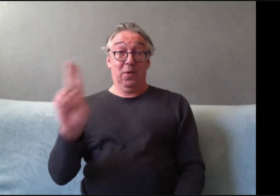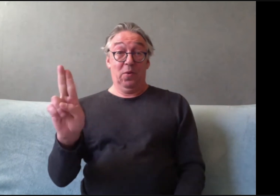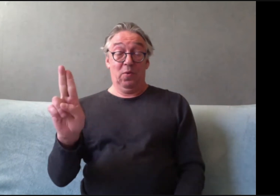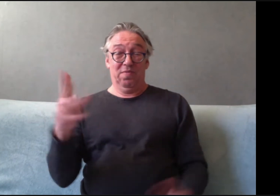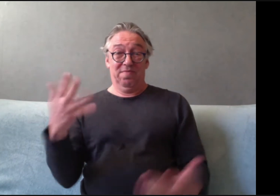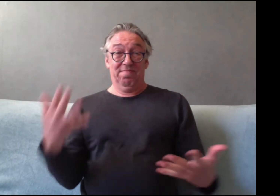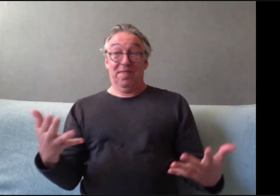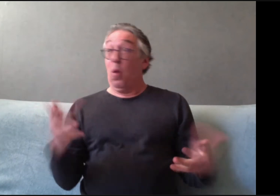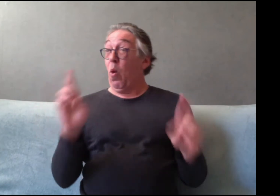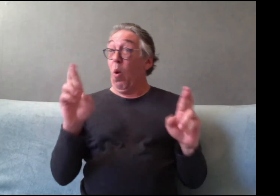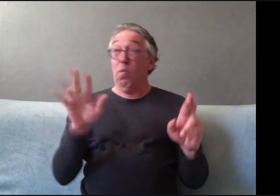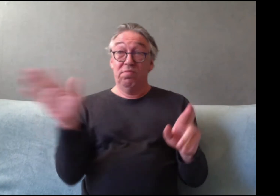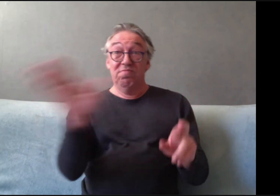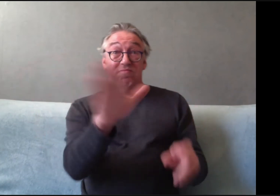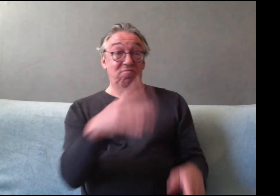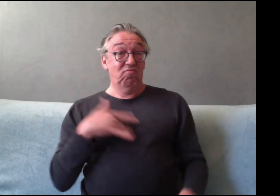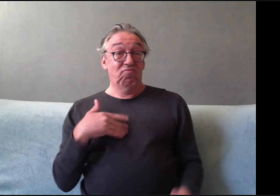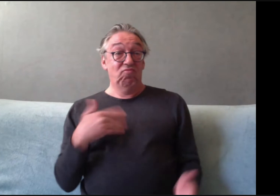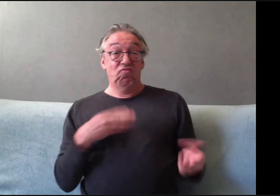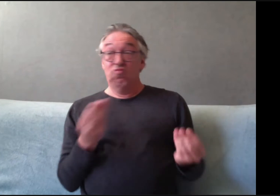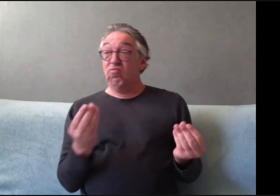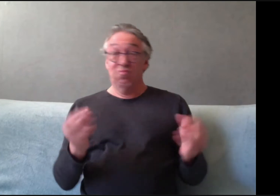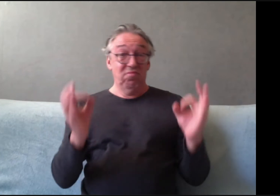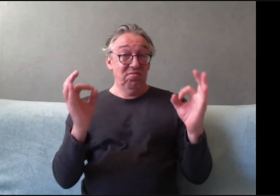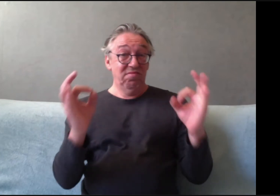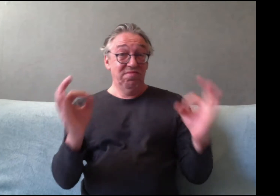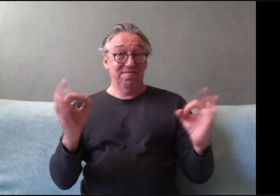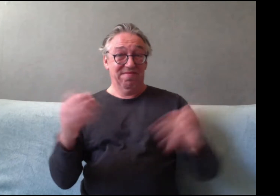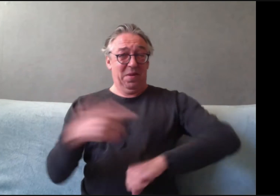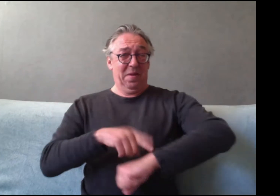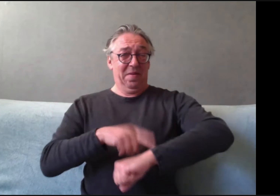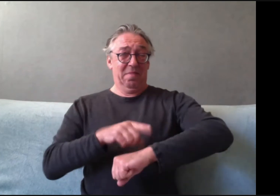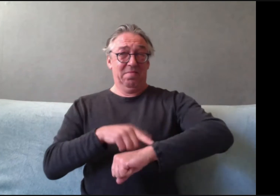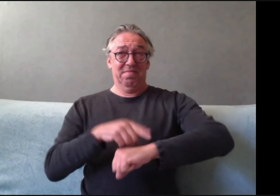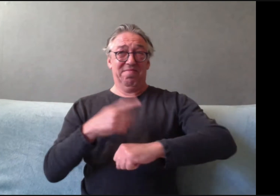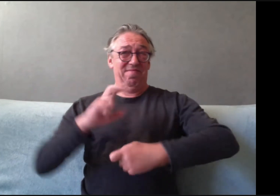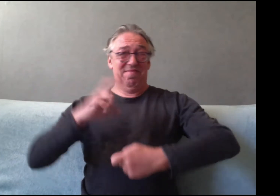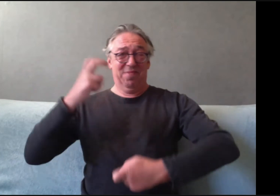I'm very happy to see a great interest for this webinar.